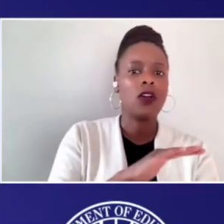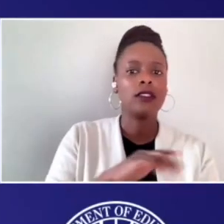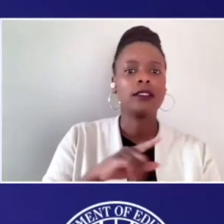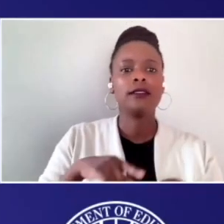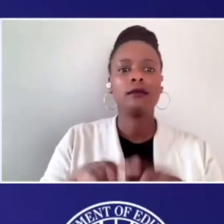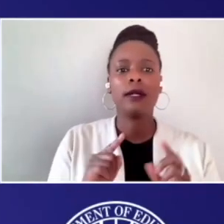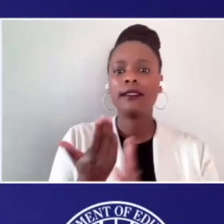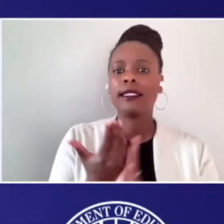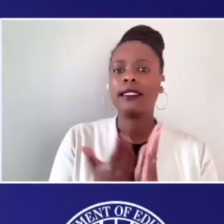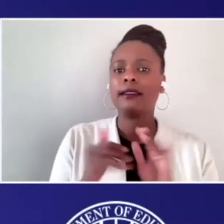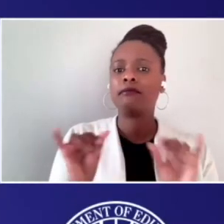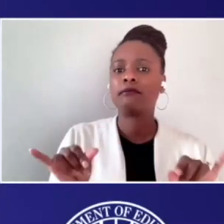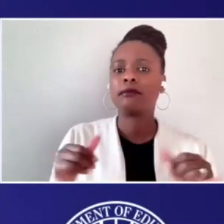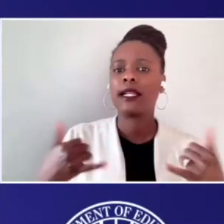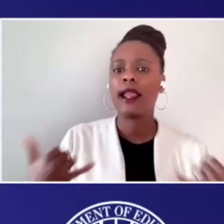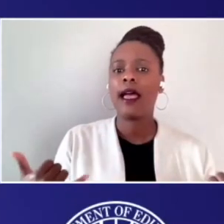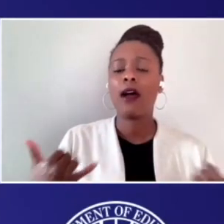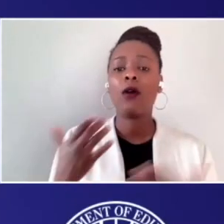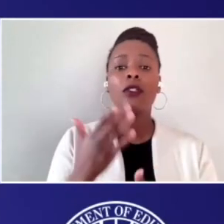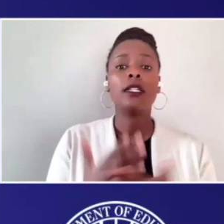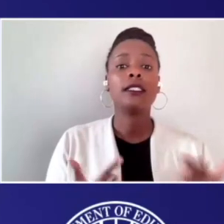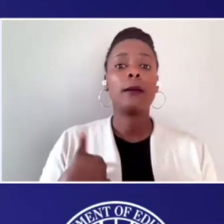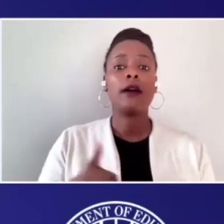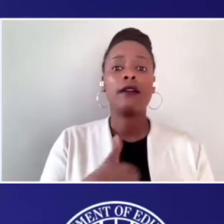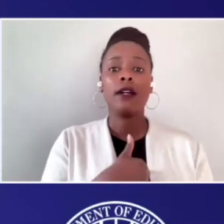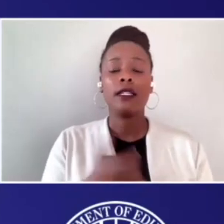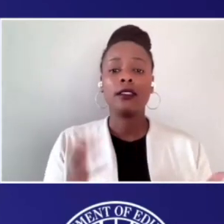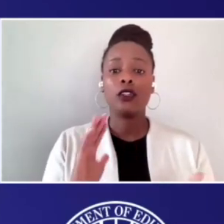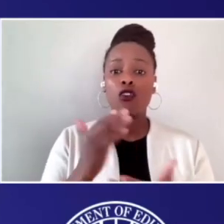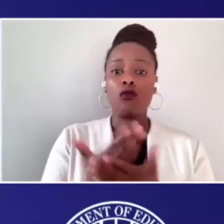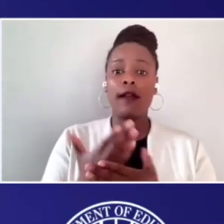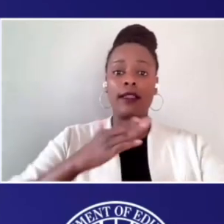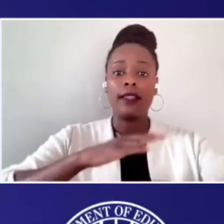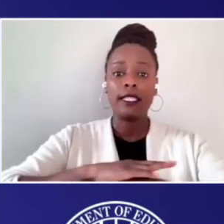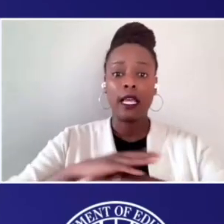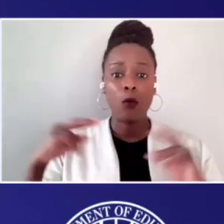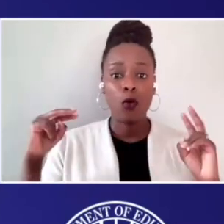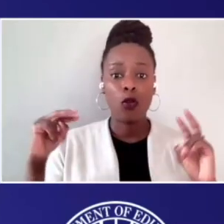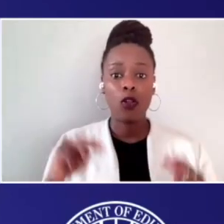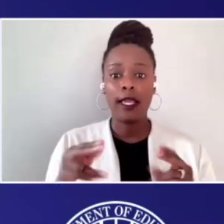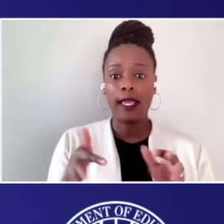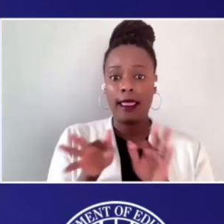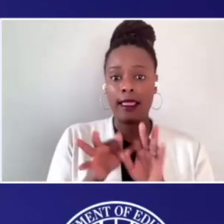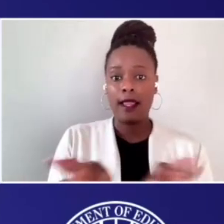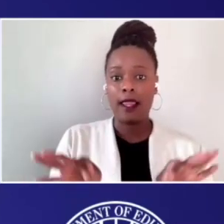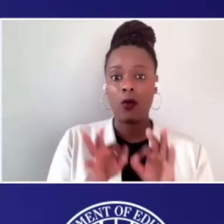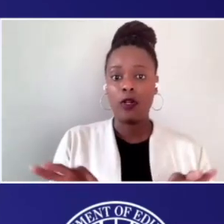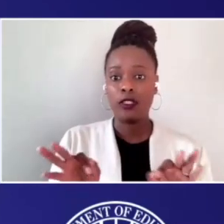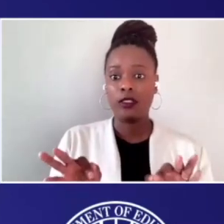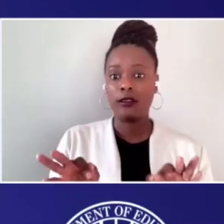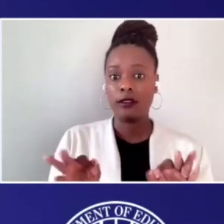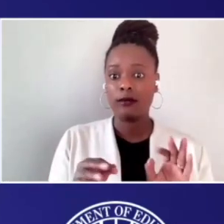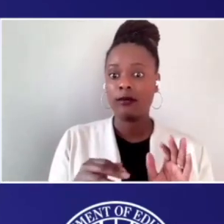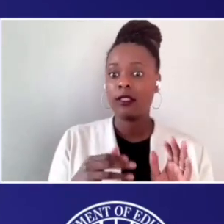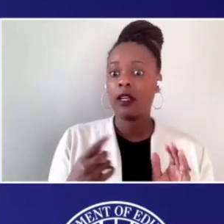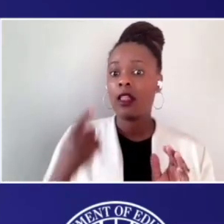now. I think some of us came to the table looking at the language that was presented that, that there was -- the Secretary could designate through